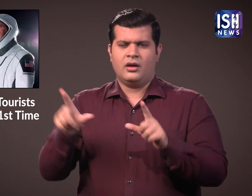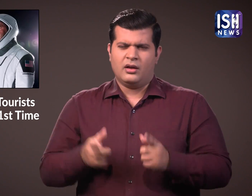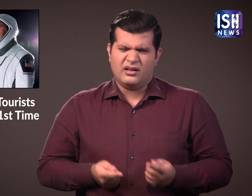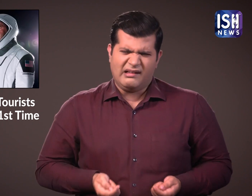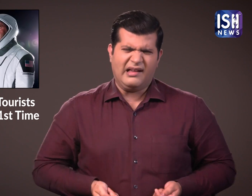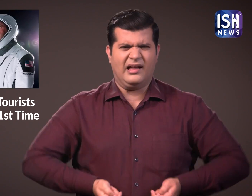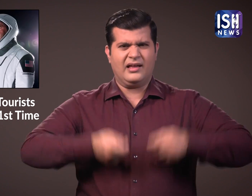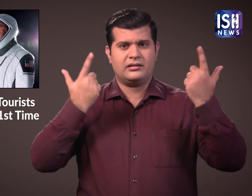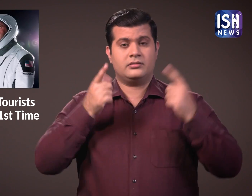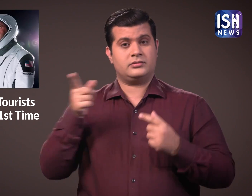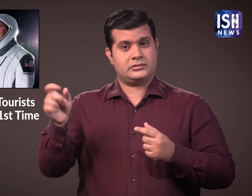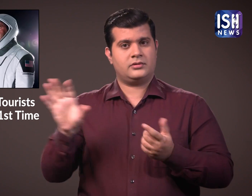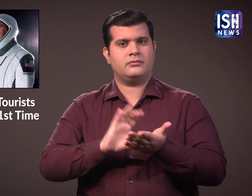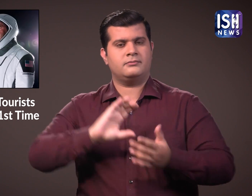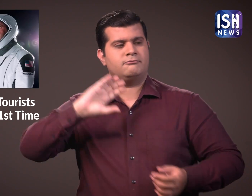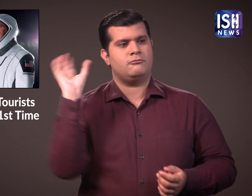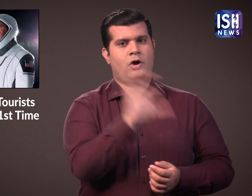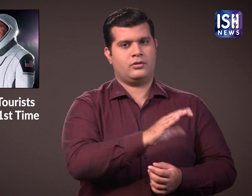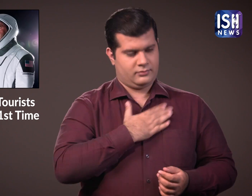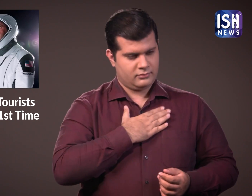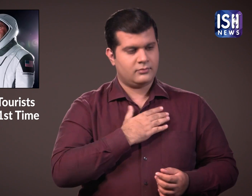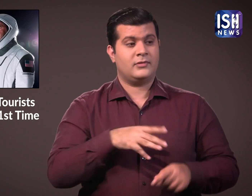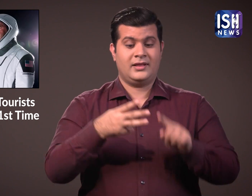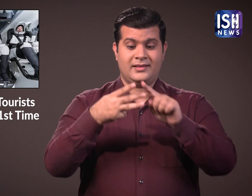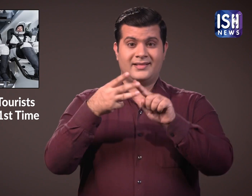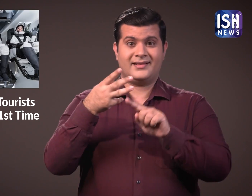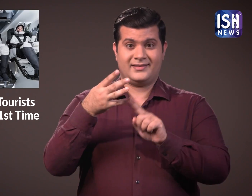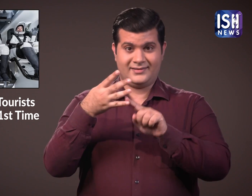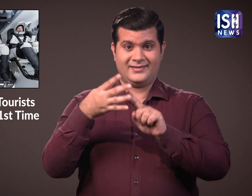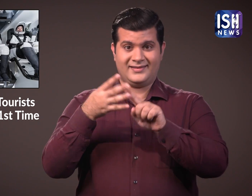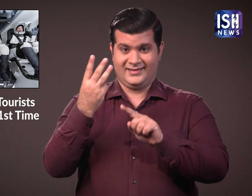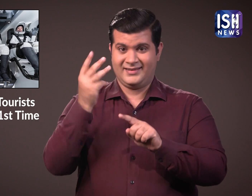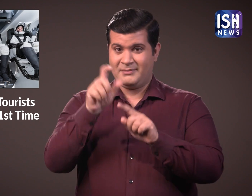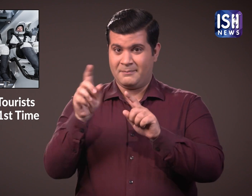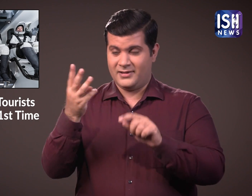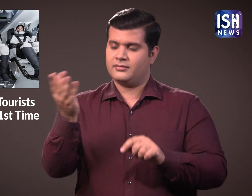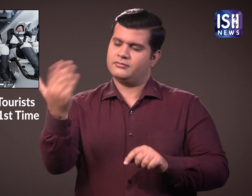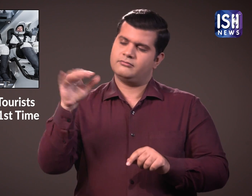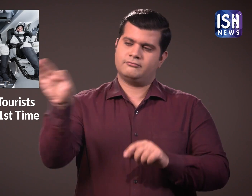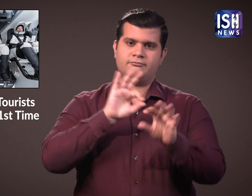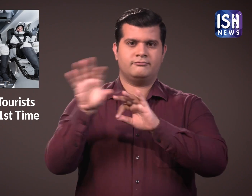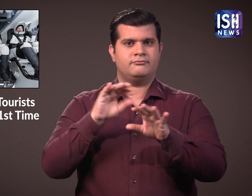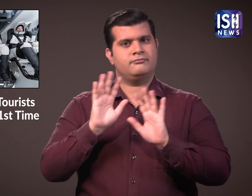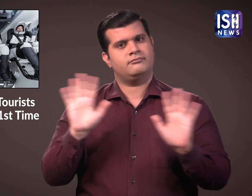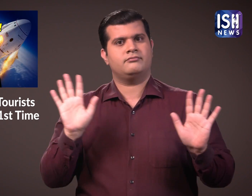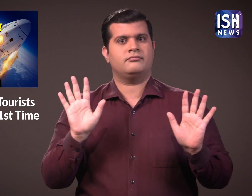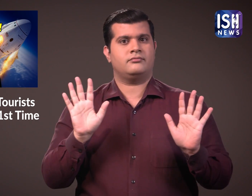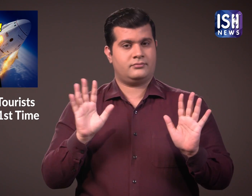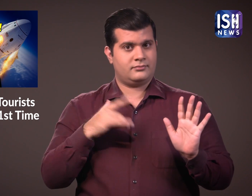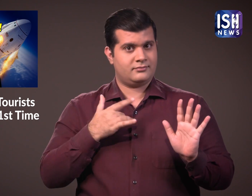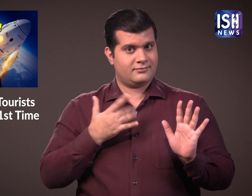Isaacman is a billionaire who personally funded the mission and brought the 3 passengers on board.